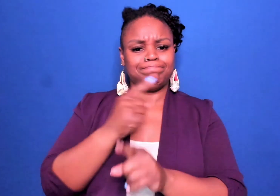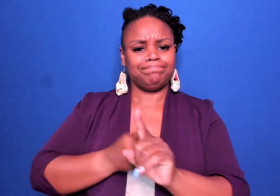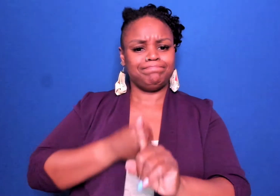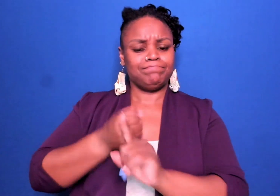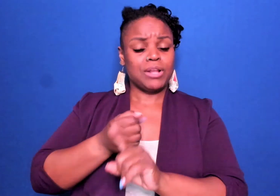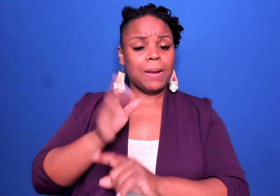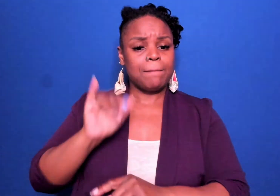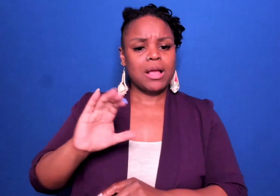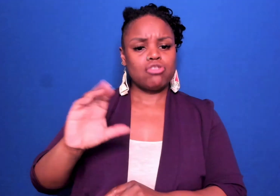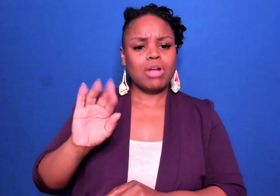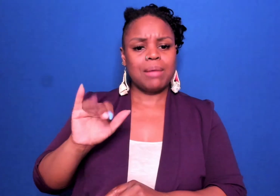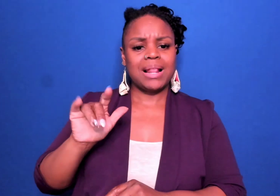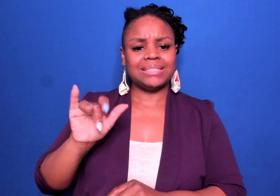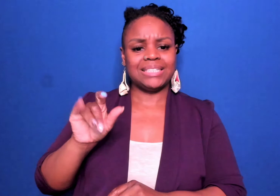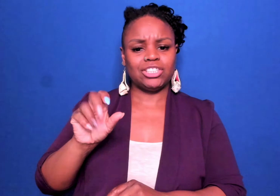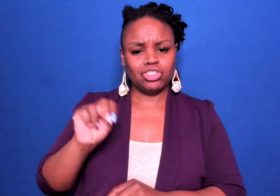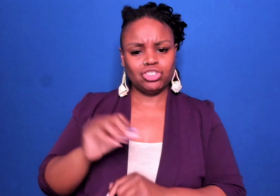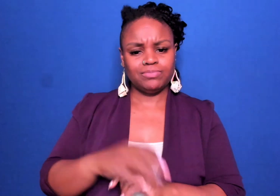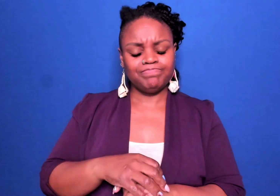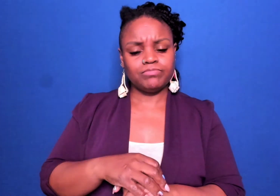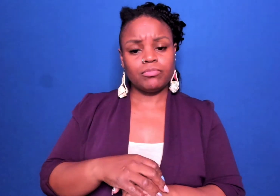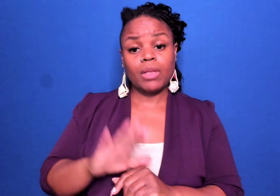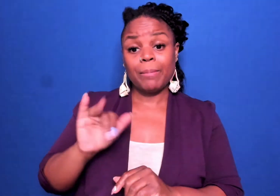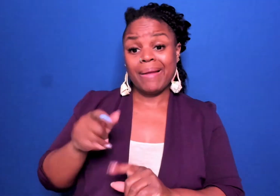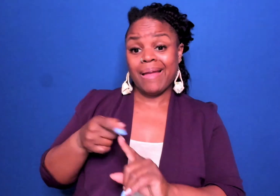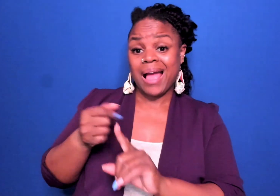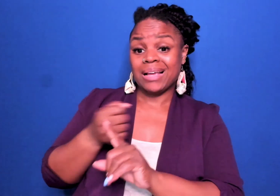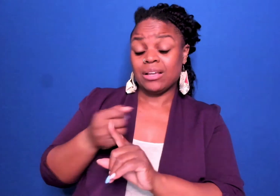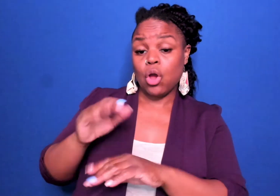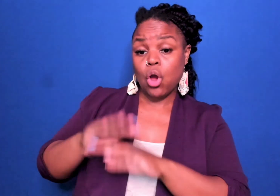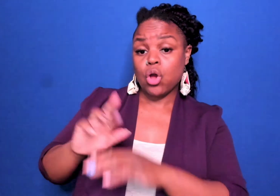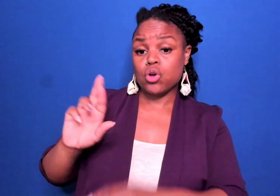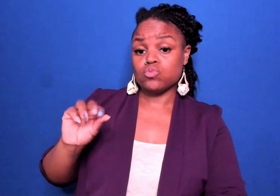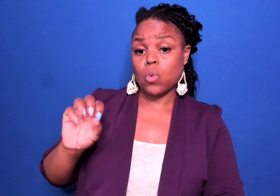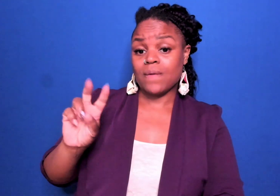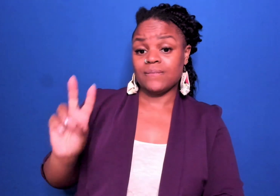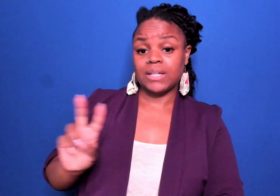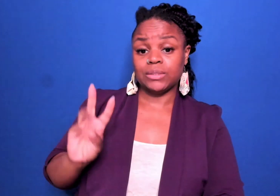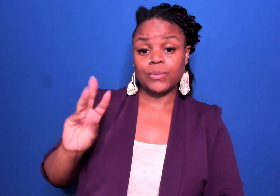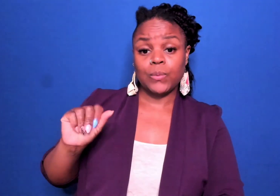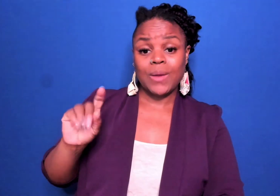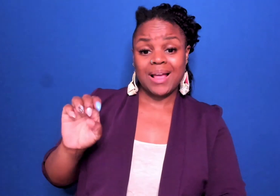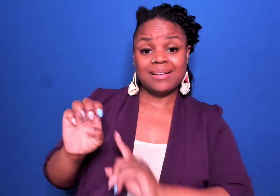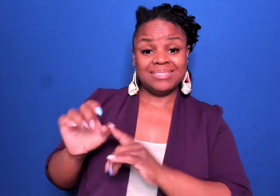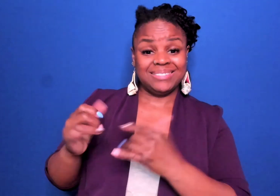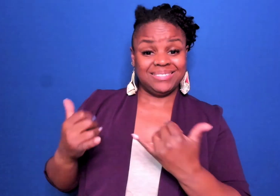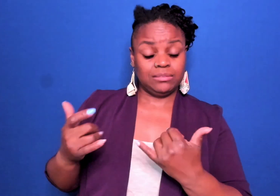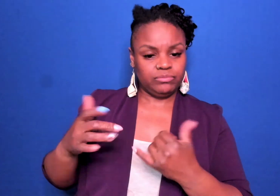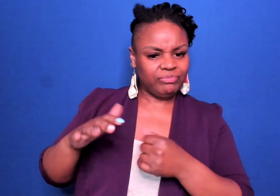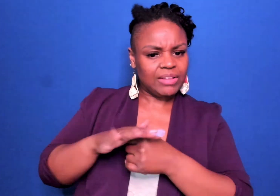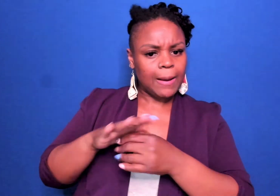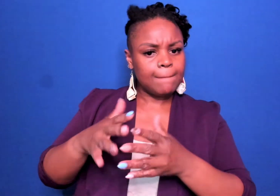impacted by criminalization. This attack on Roe v. Wade exists to fill